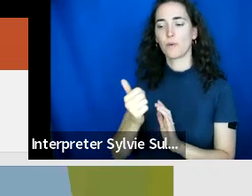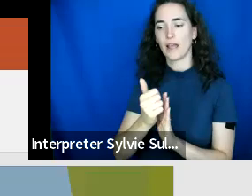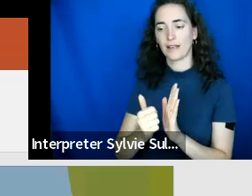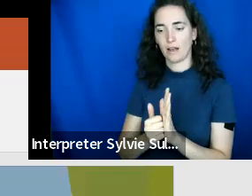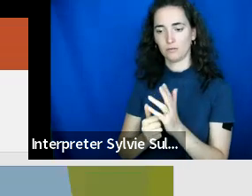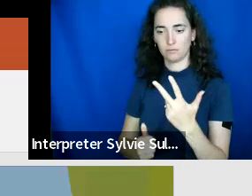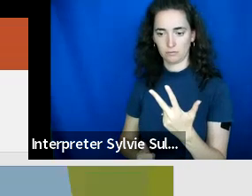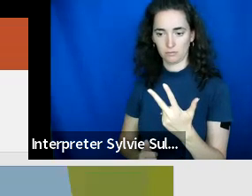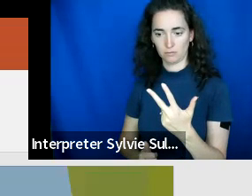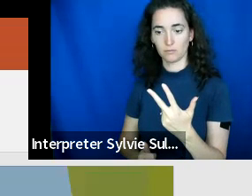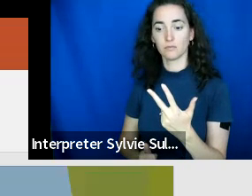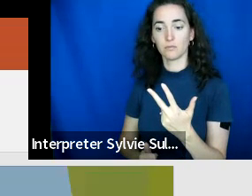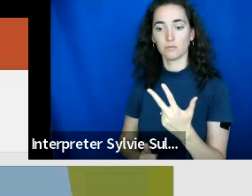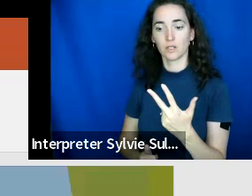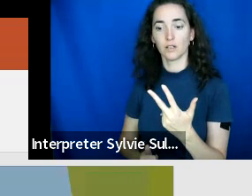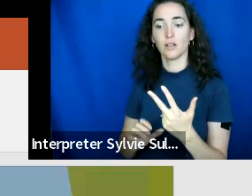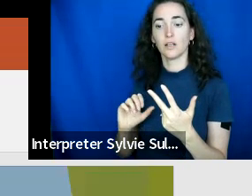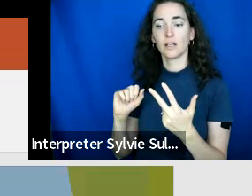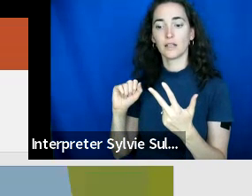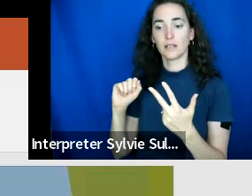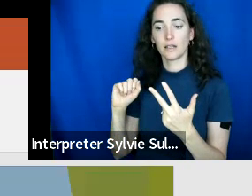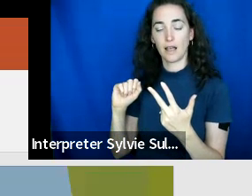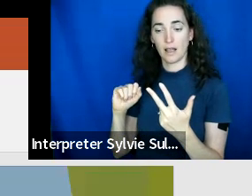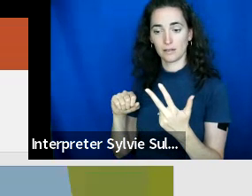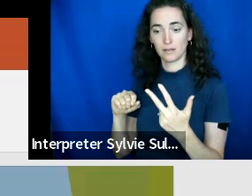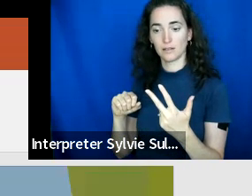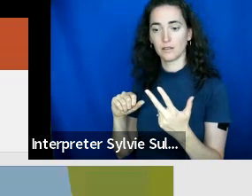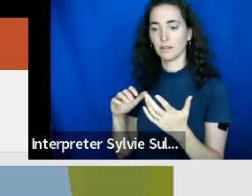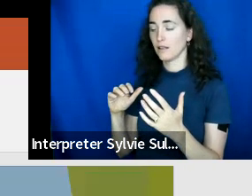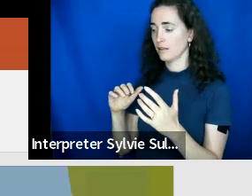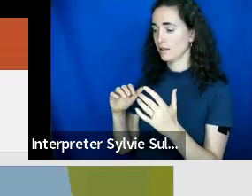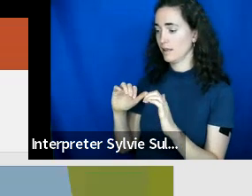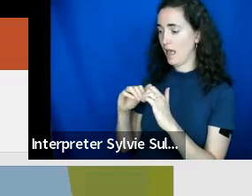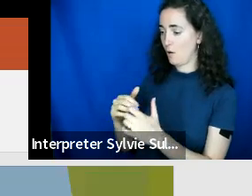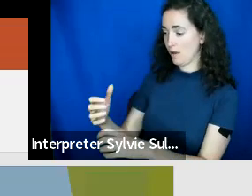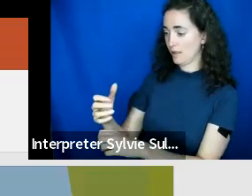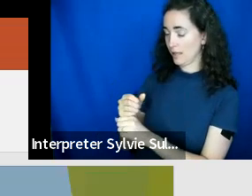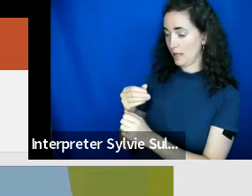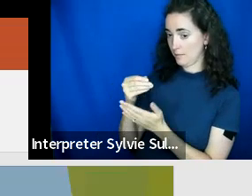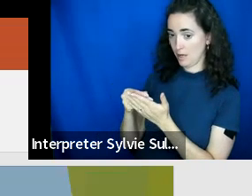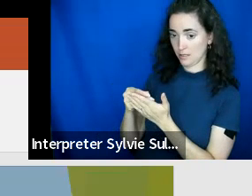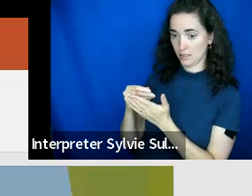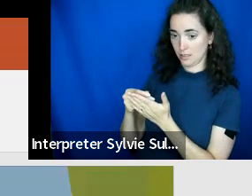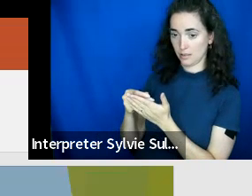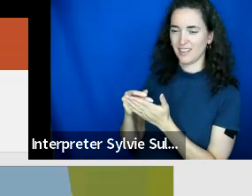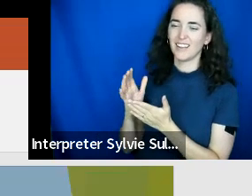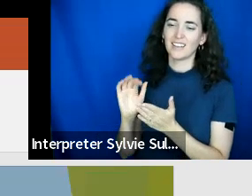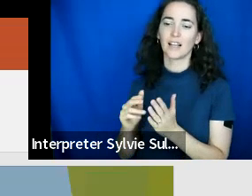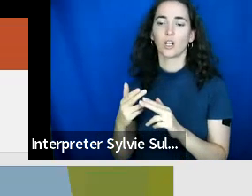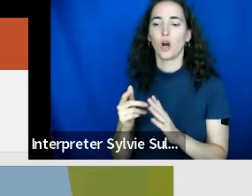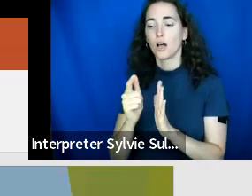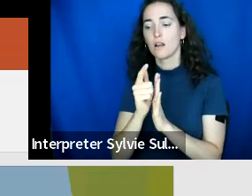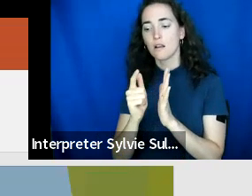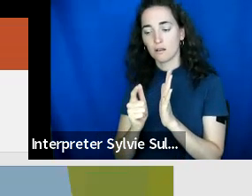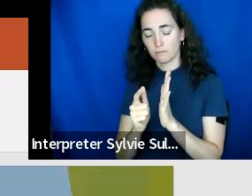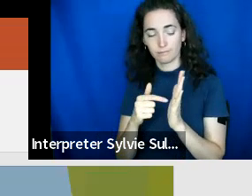So that the monies the way that money comes in this is something that's called a statutorially dedicated fund.